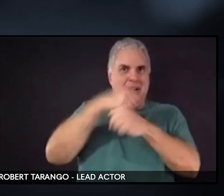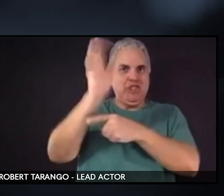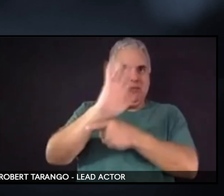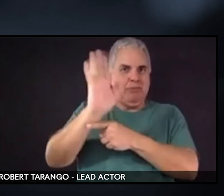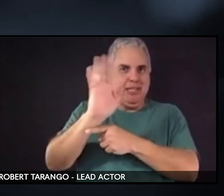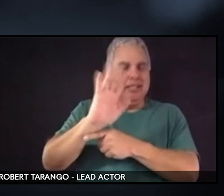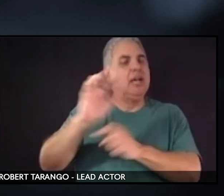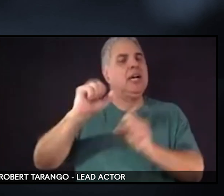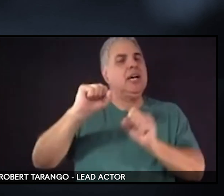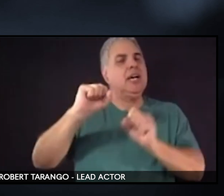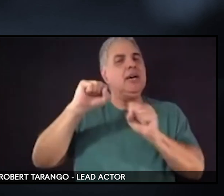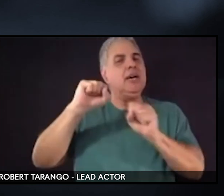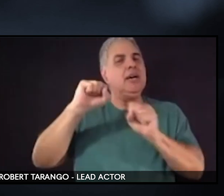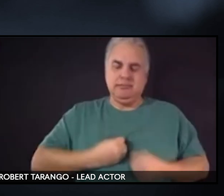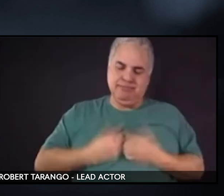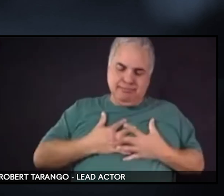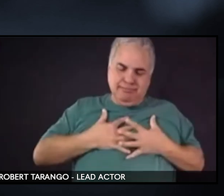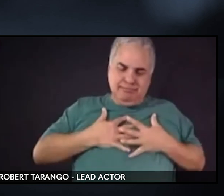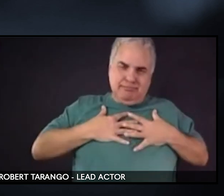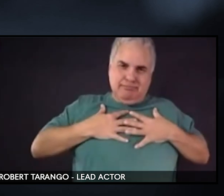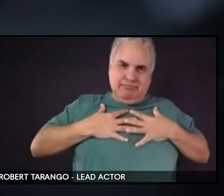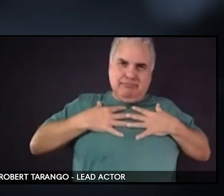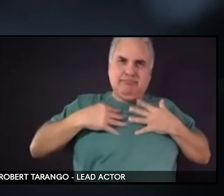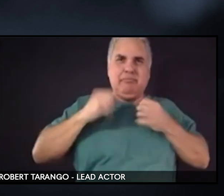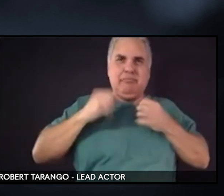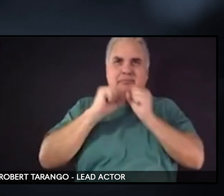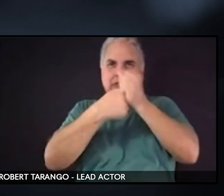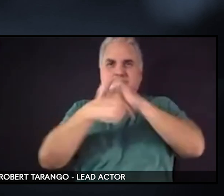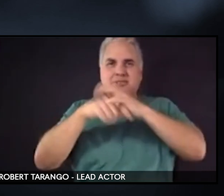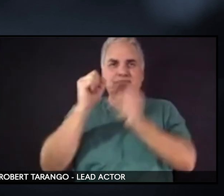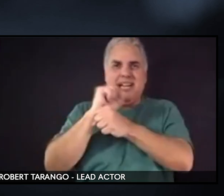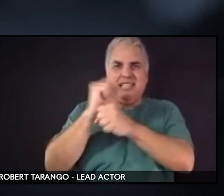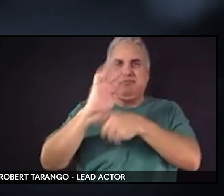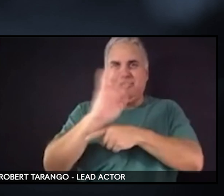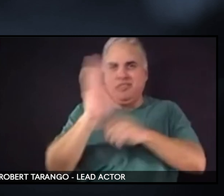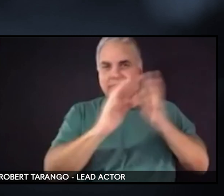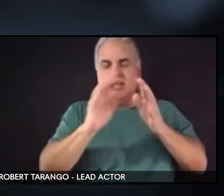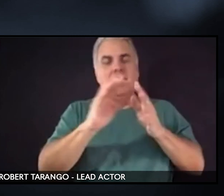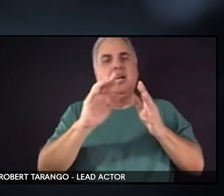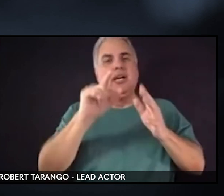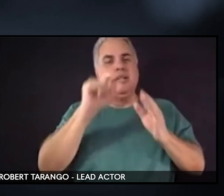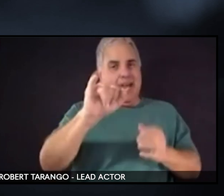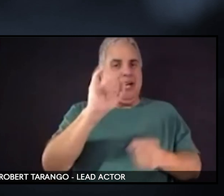happy with myself. I'll be honest. I was struggling. And having this experience